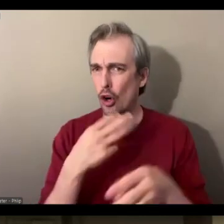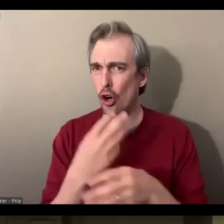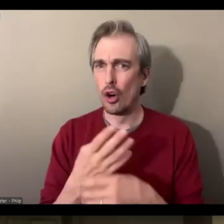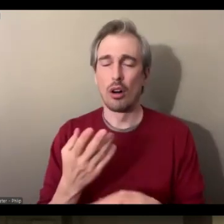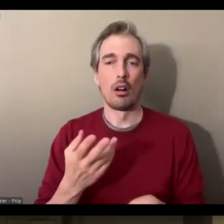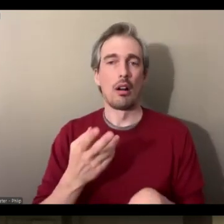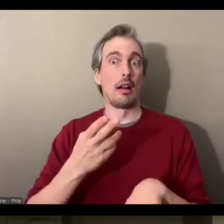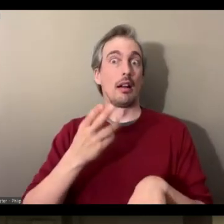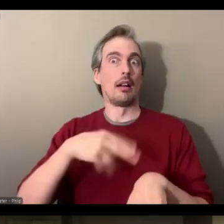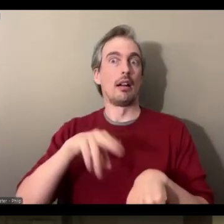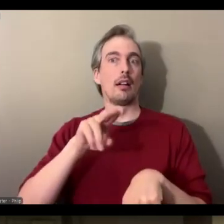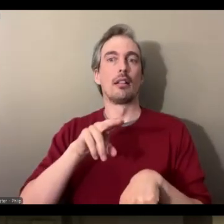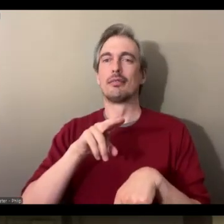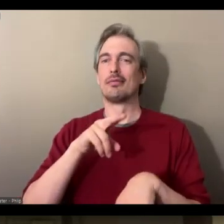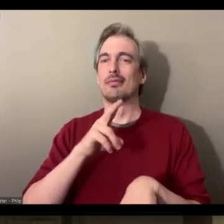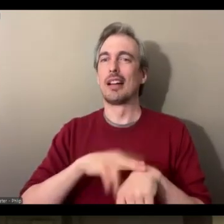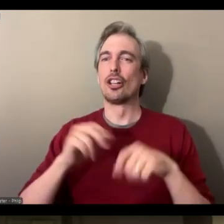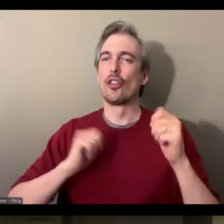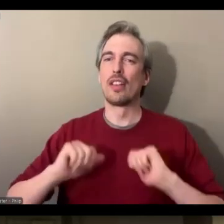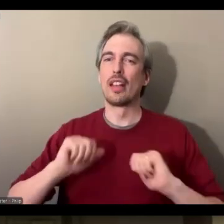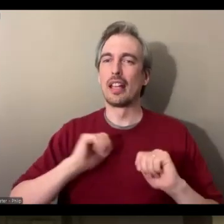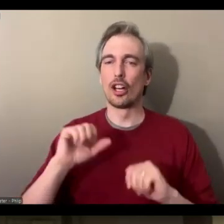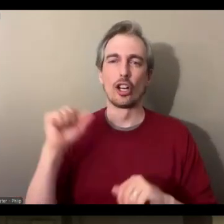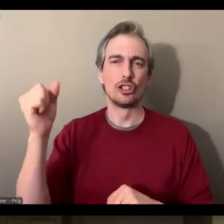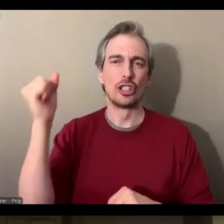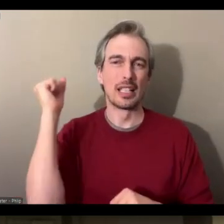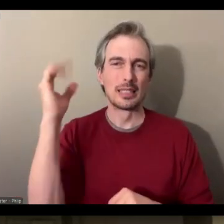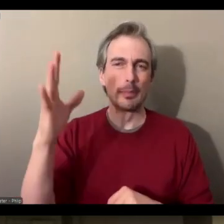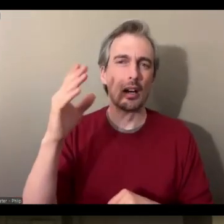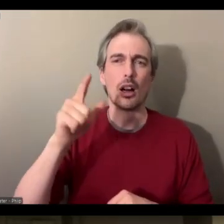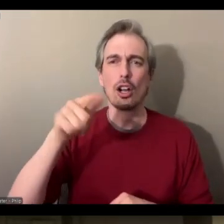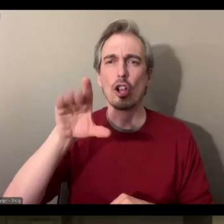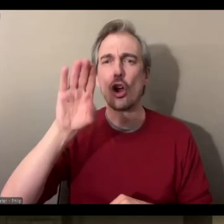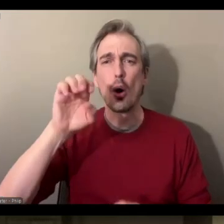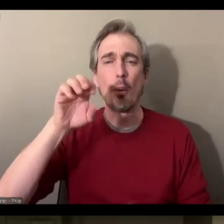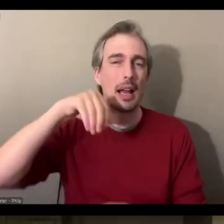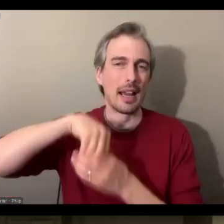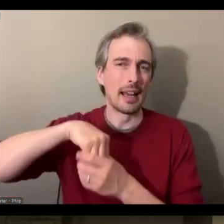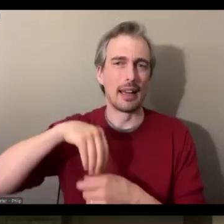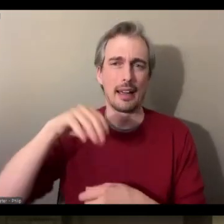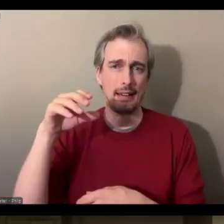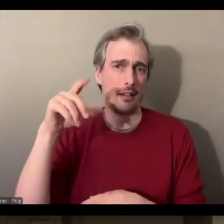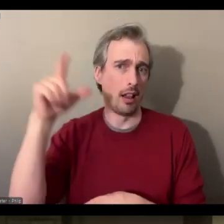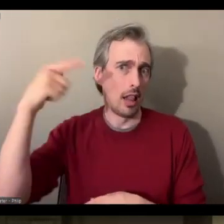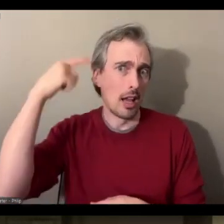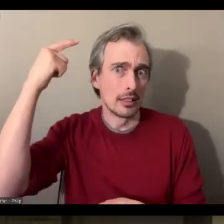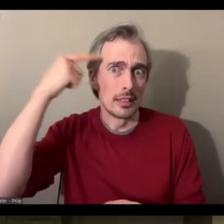Museum in Toronto. These are organizations that are big enough, that think about these things,